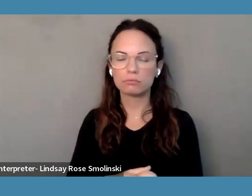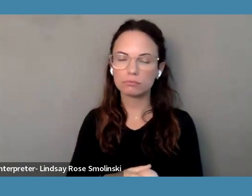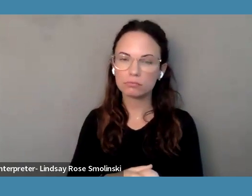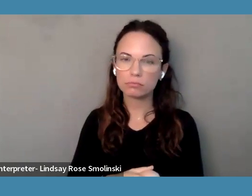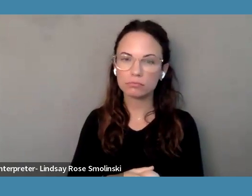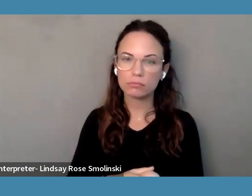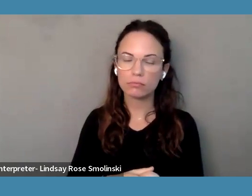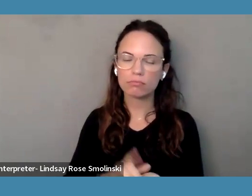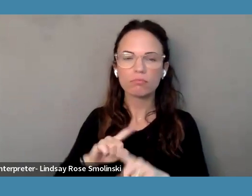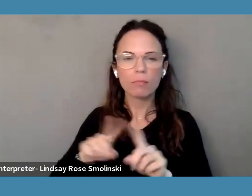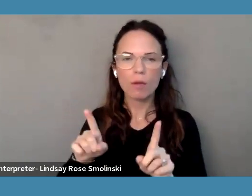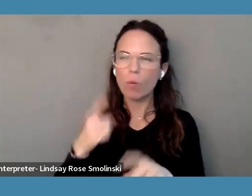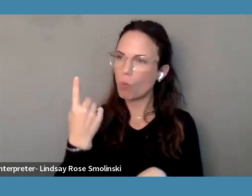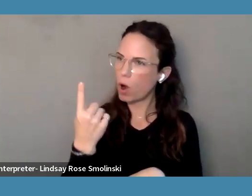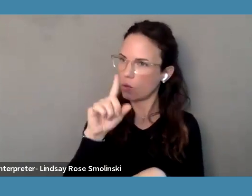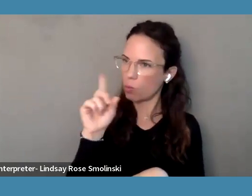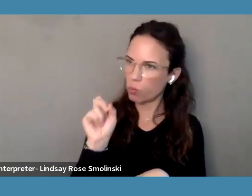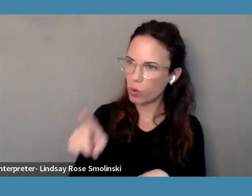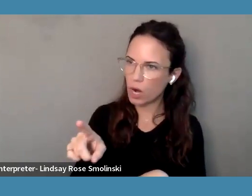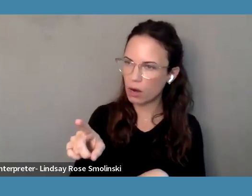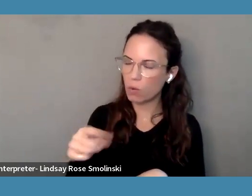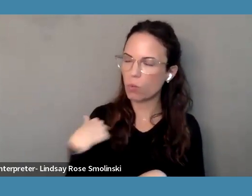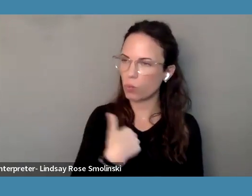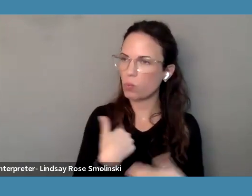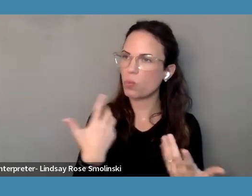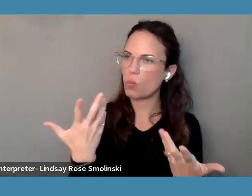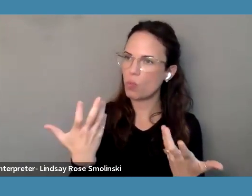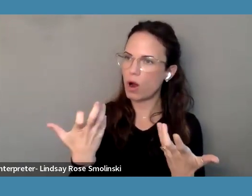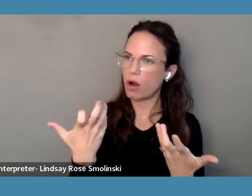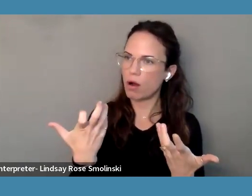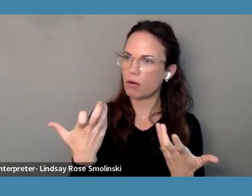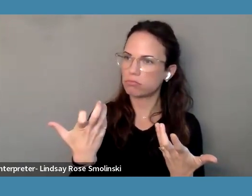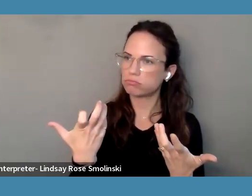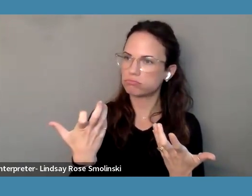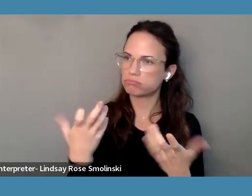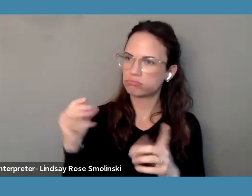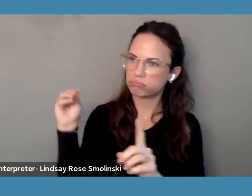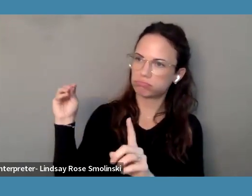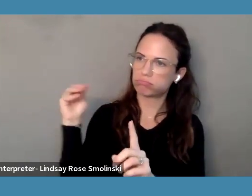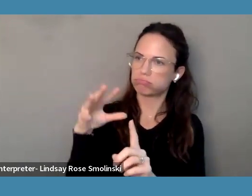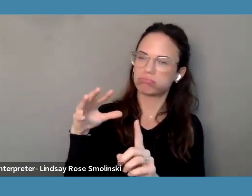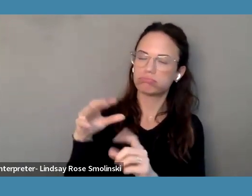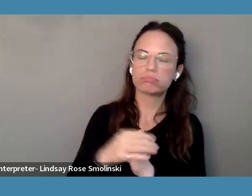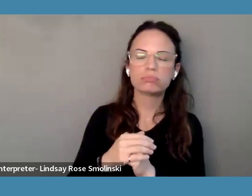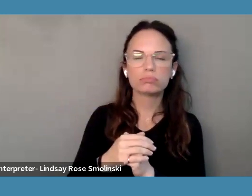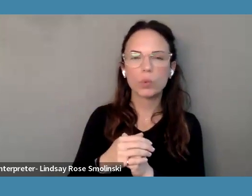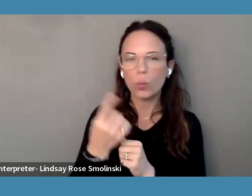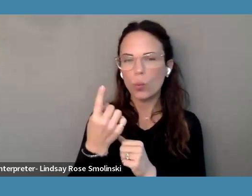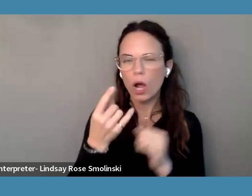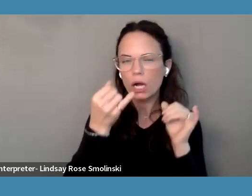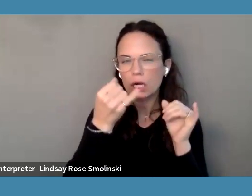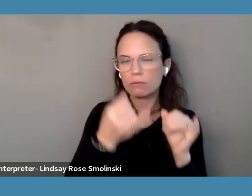But one question that we want to uplift is that one individual is concerned